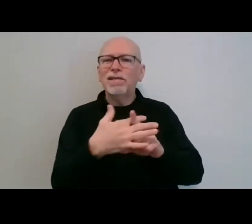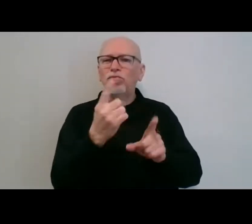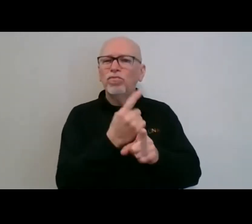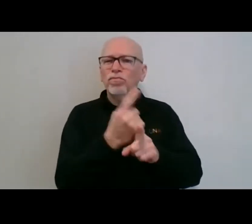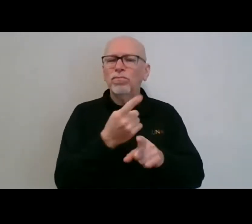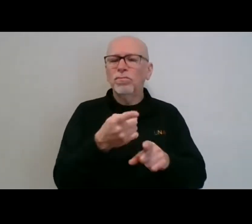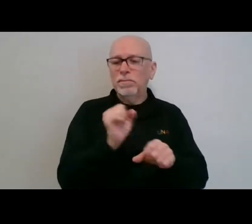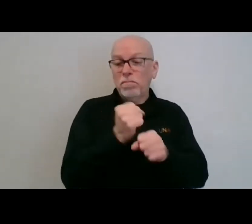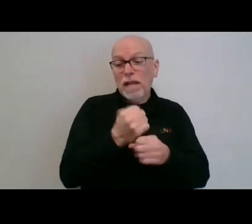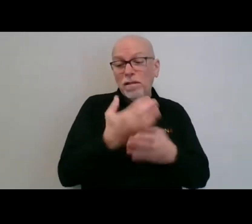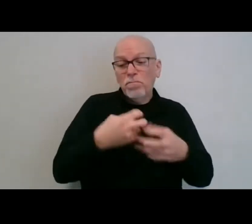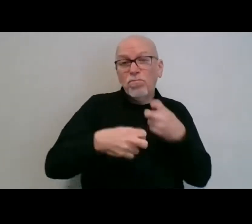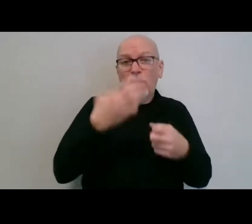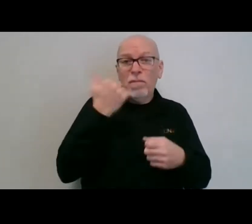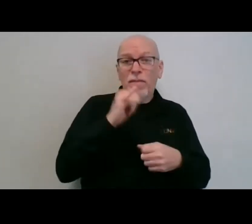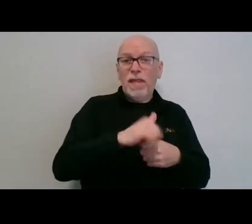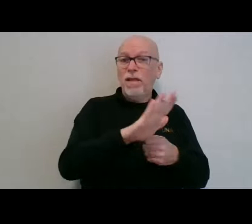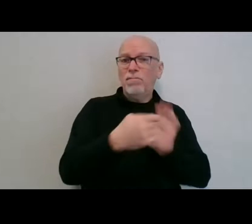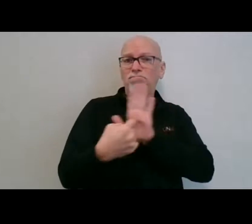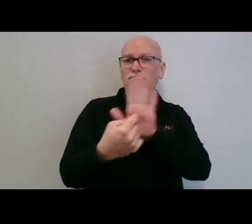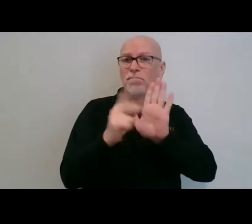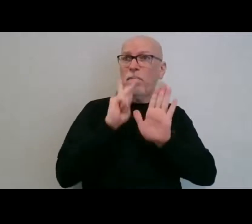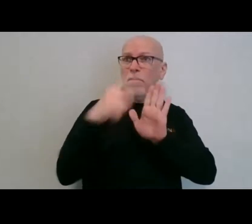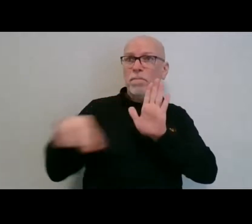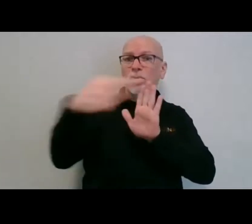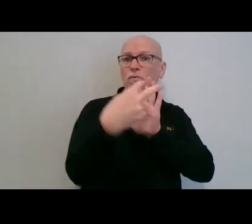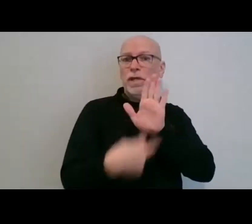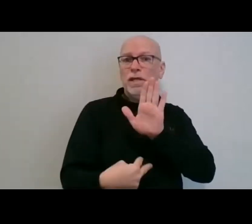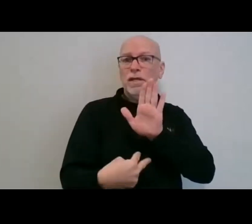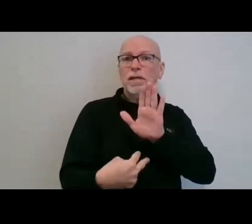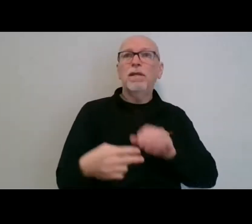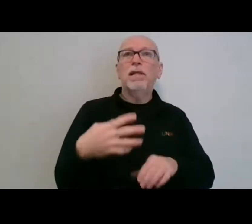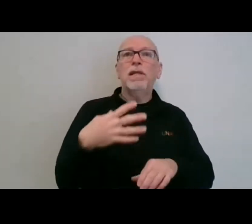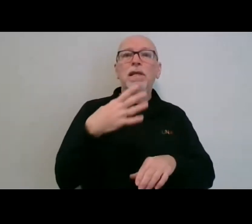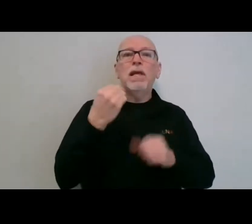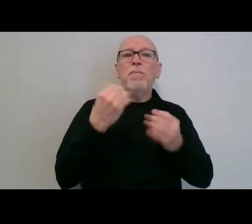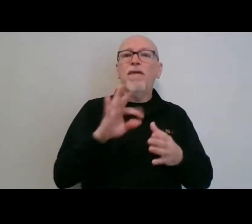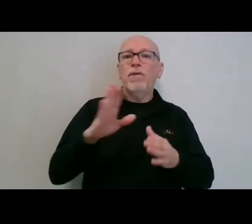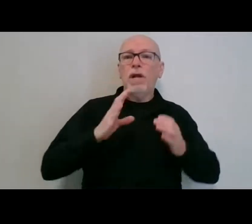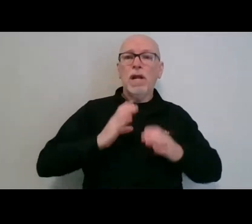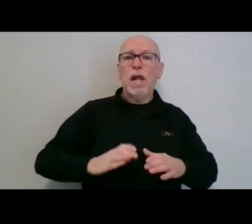because this is their public facing forum and the way that many of their clients are potentially finding them